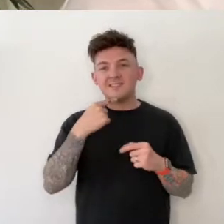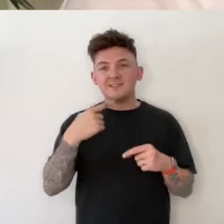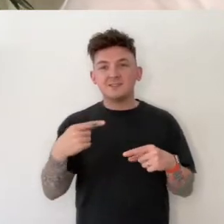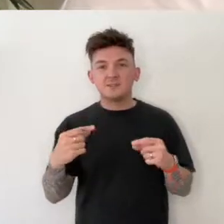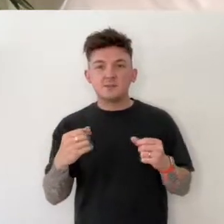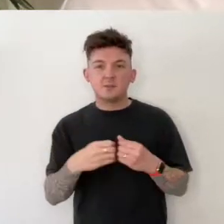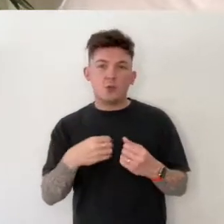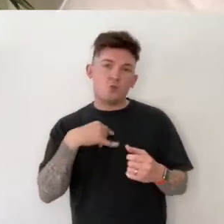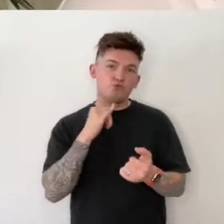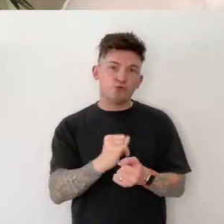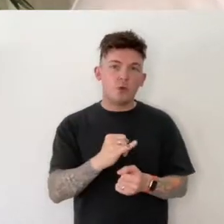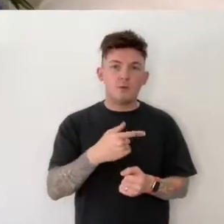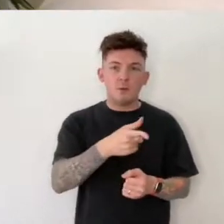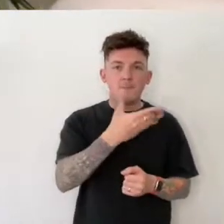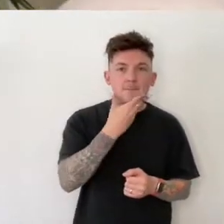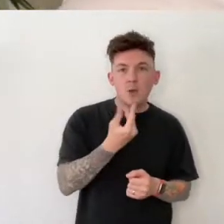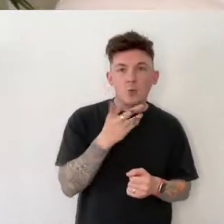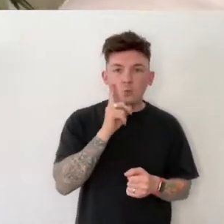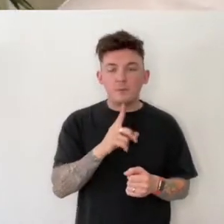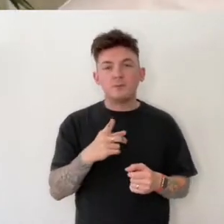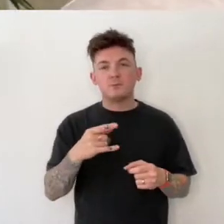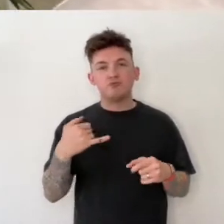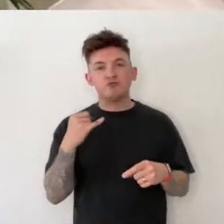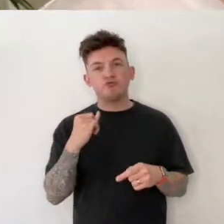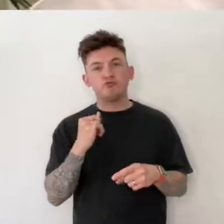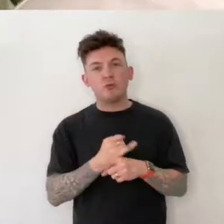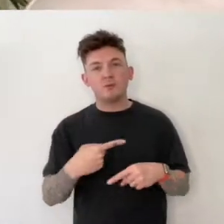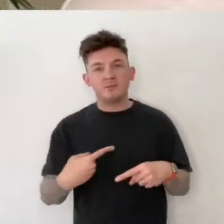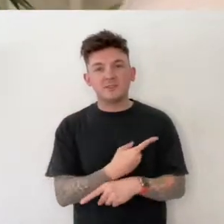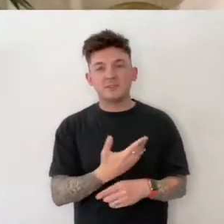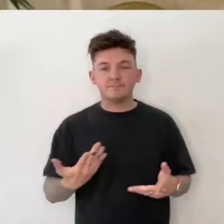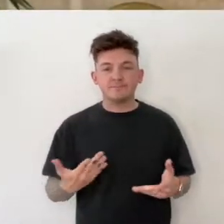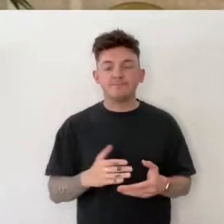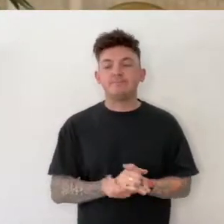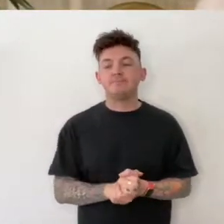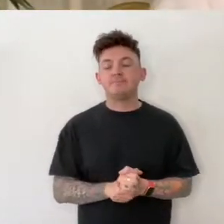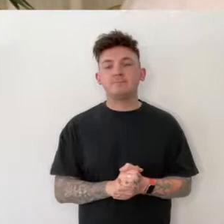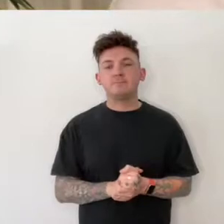like having time in my life. what do we do now Cathy? we've done an under eye primer,